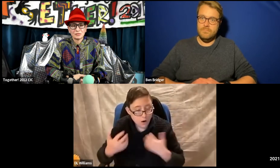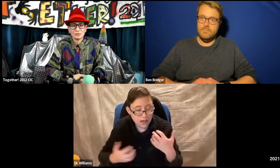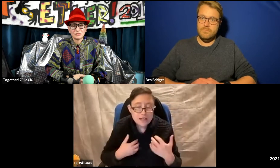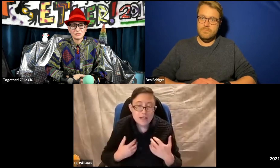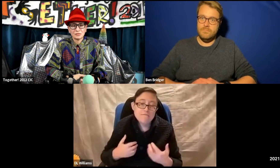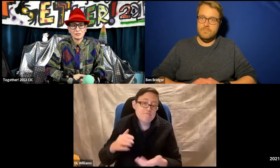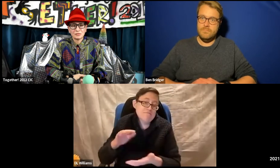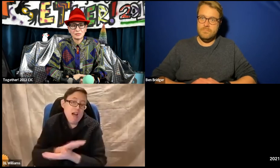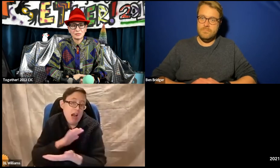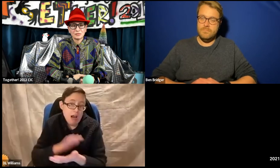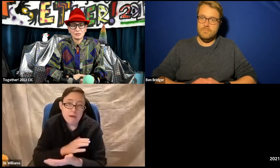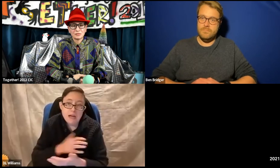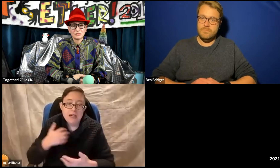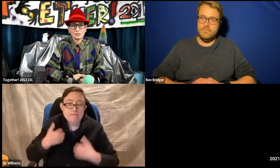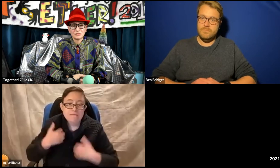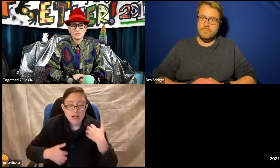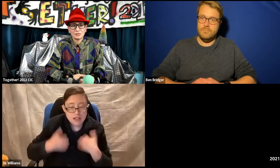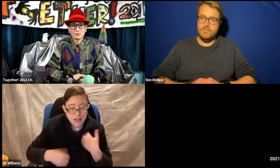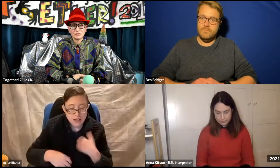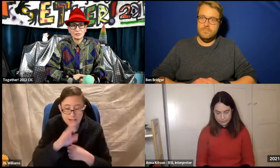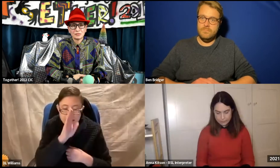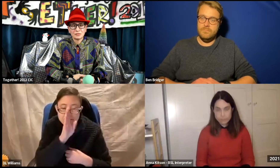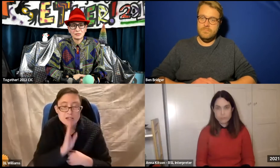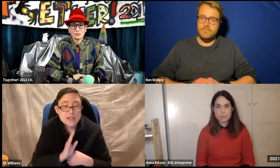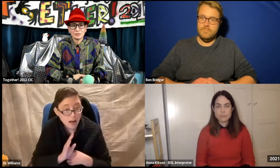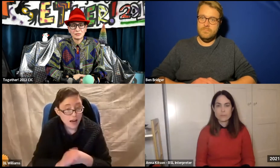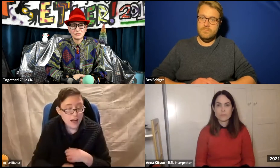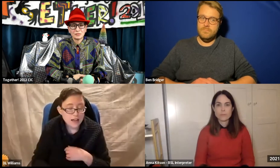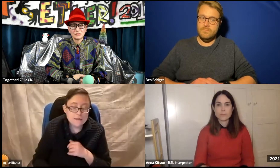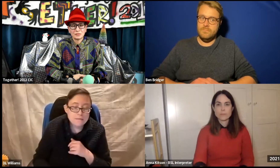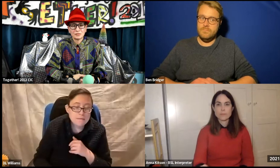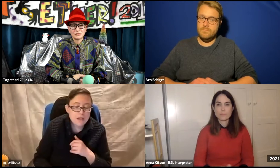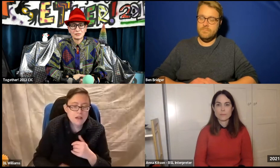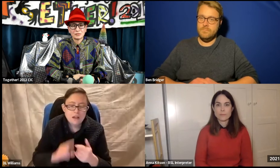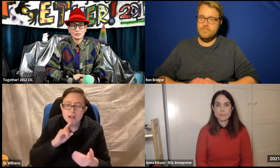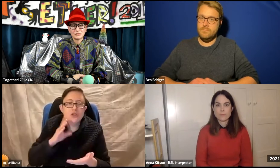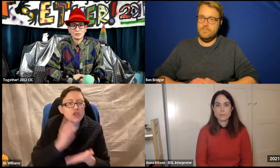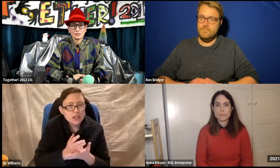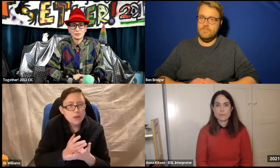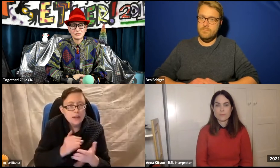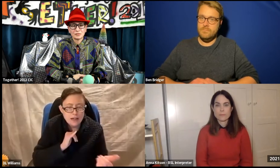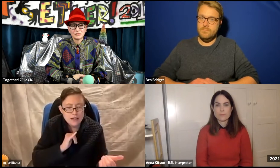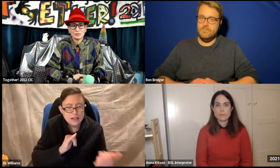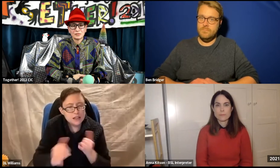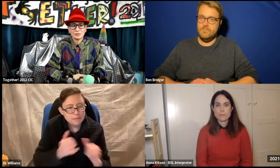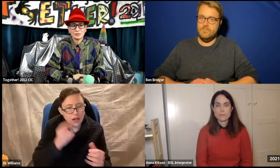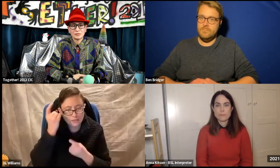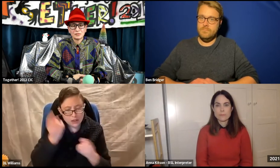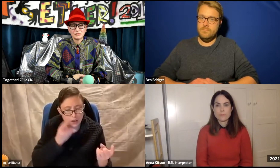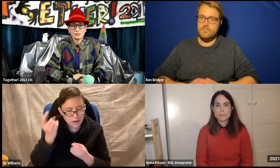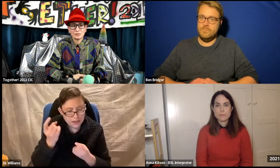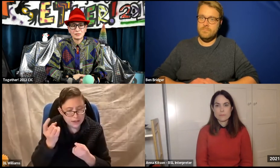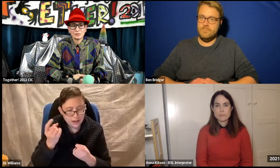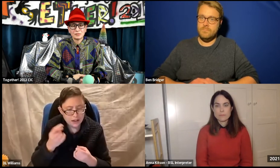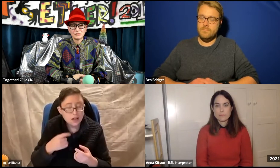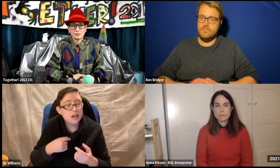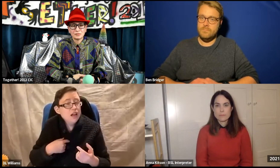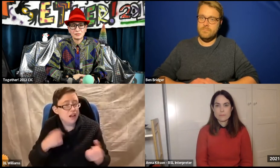Interpreters have seen me annoyed, happy, excited, sad. Genuinely, sometimes I wonder,